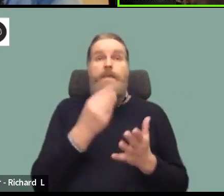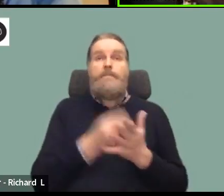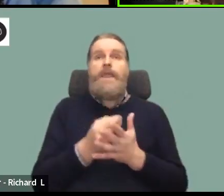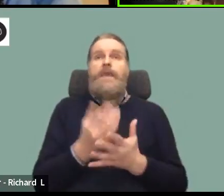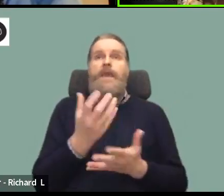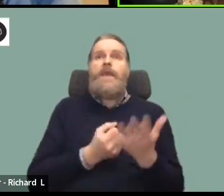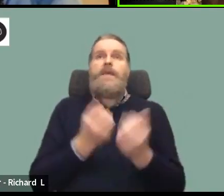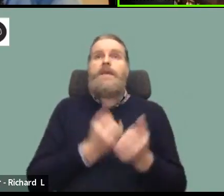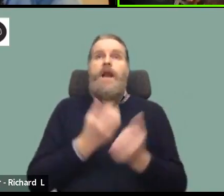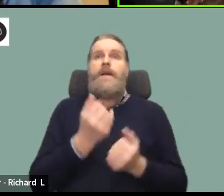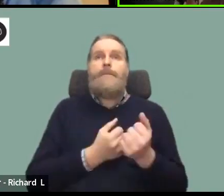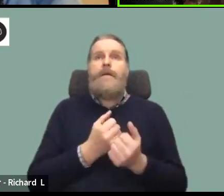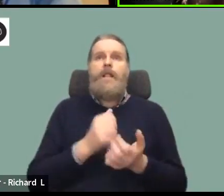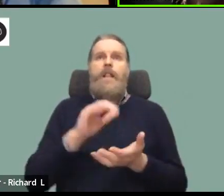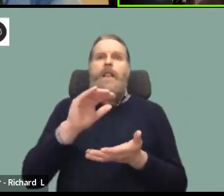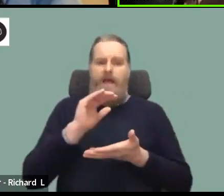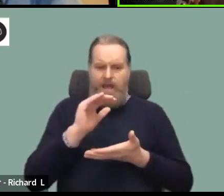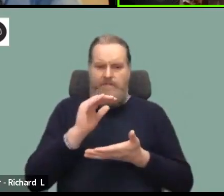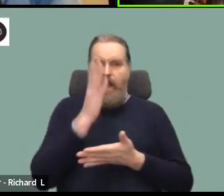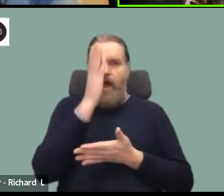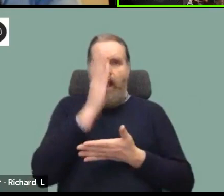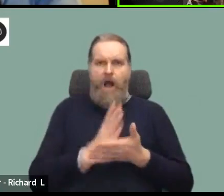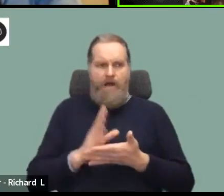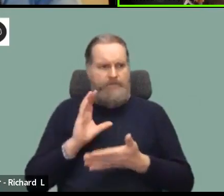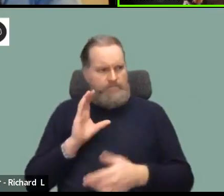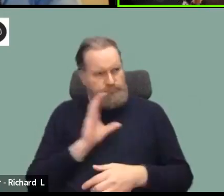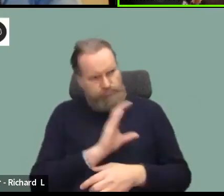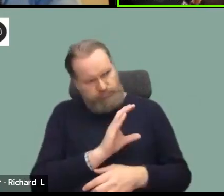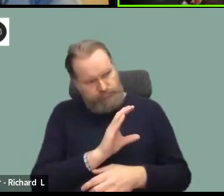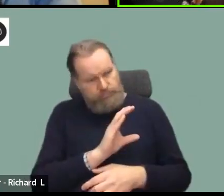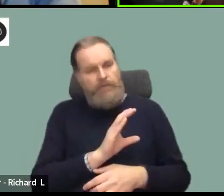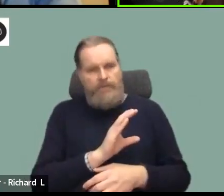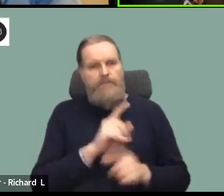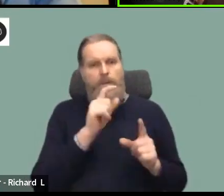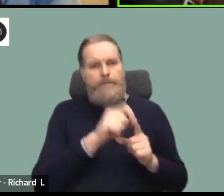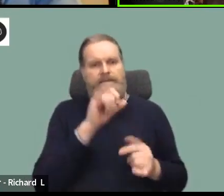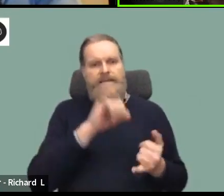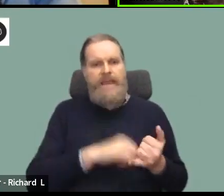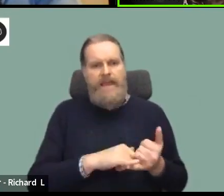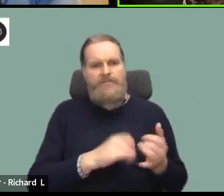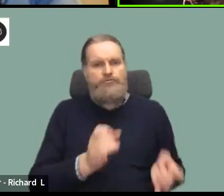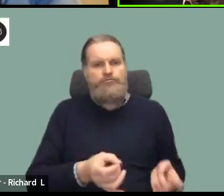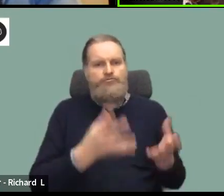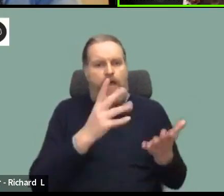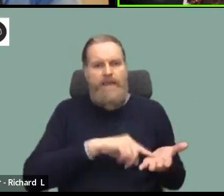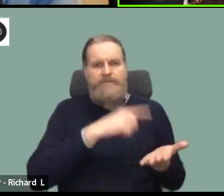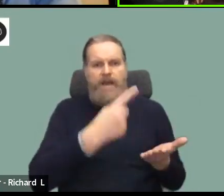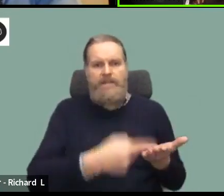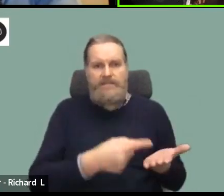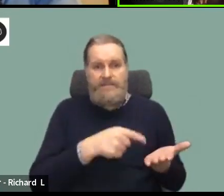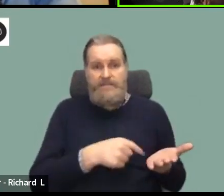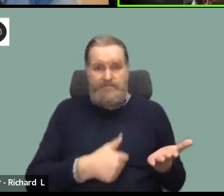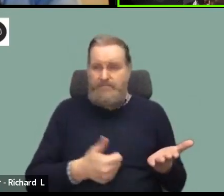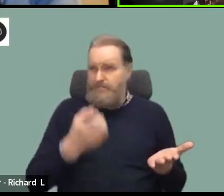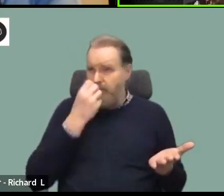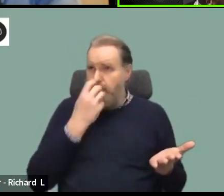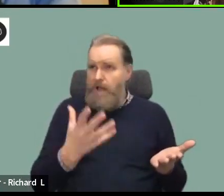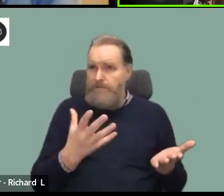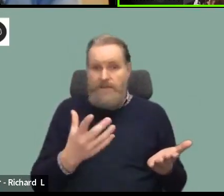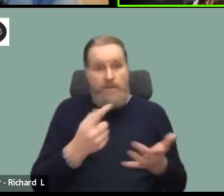be going to the PCs be going to the PCs strike fun. so it's so it's little things like that that so it's little things like that that make a massive difference and and you know any ideas for funds and and you know any ideas for